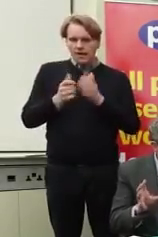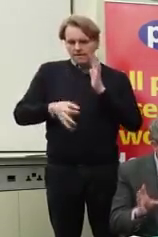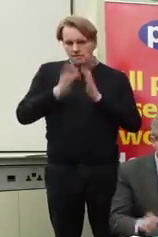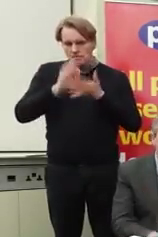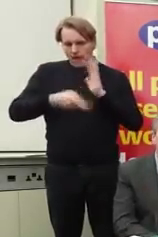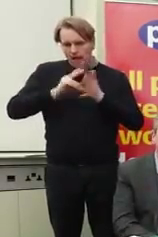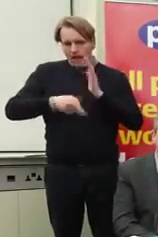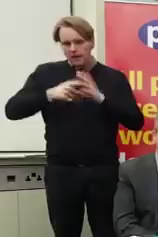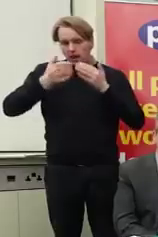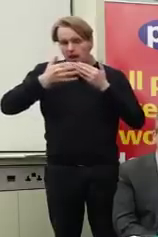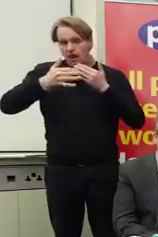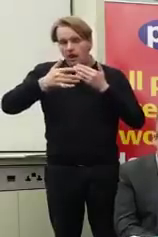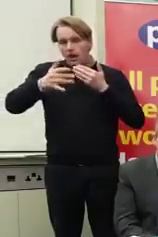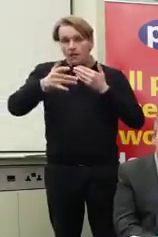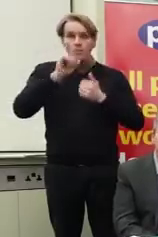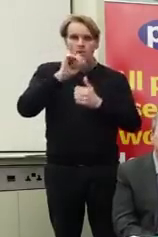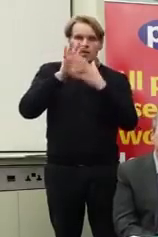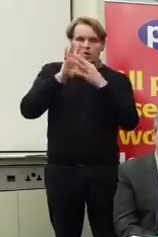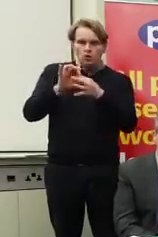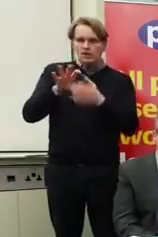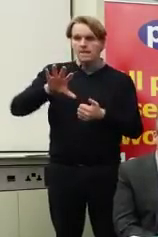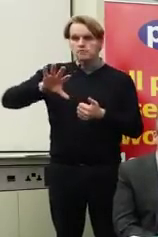going to take place we're gonna be contacting every branch, we're making